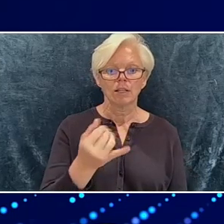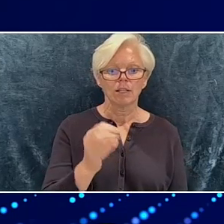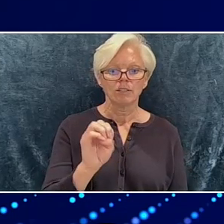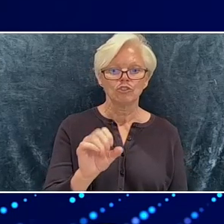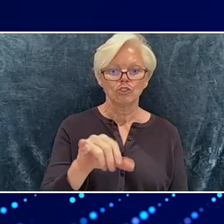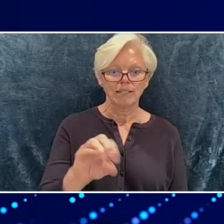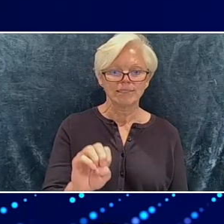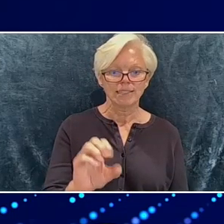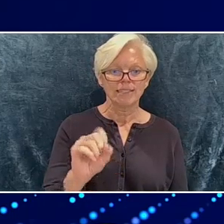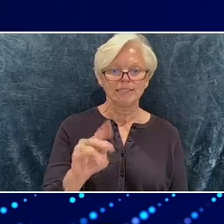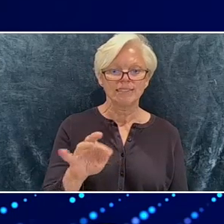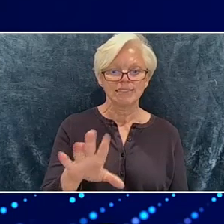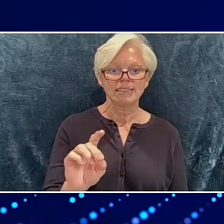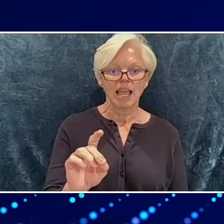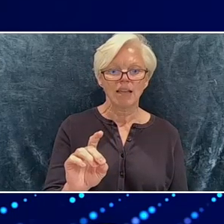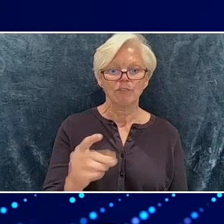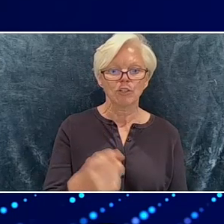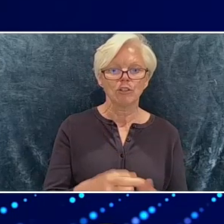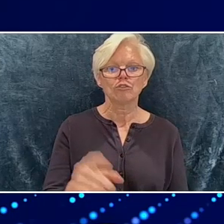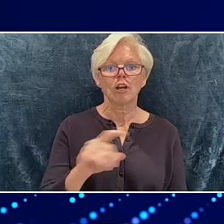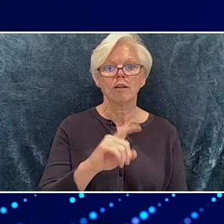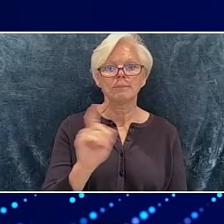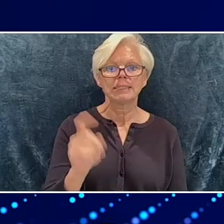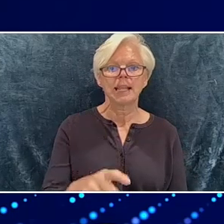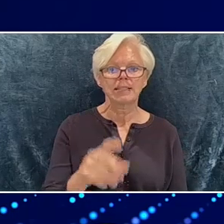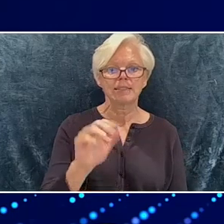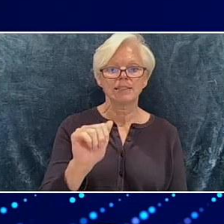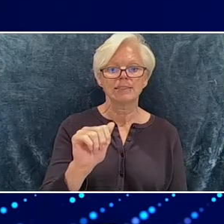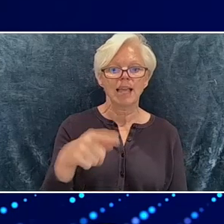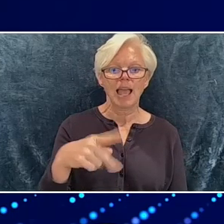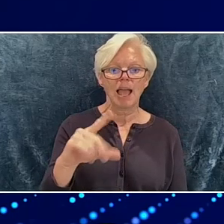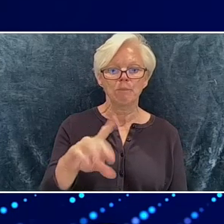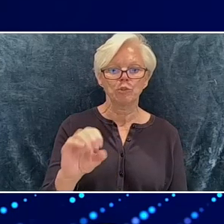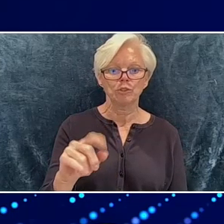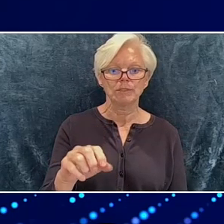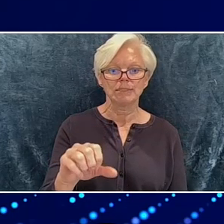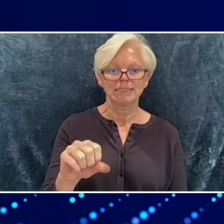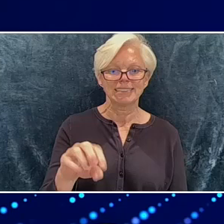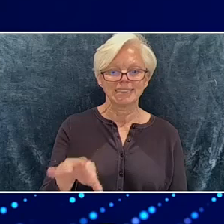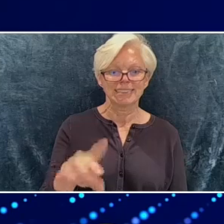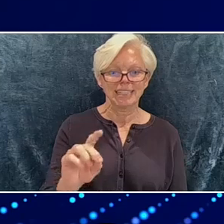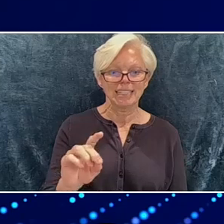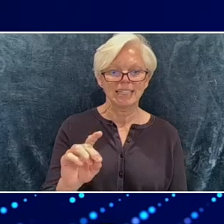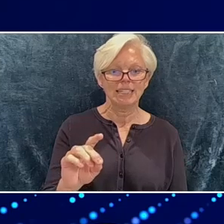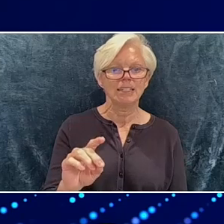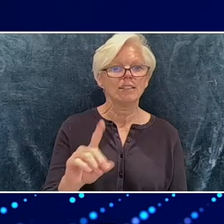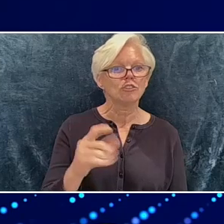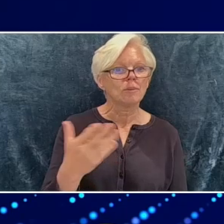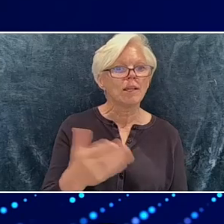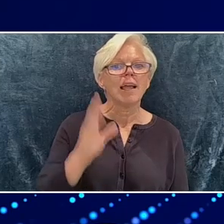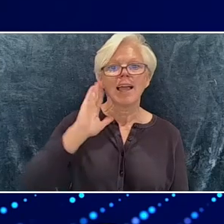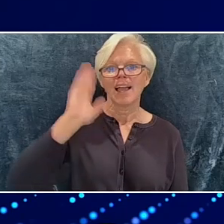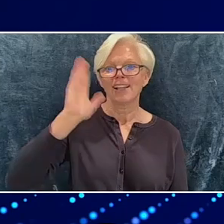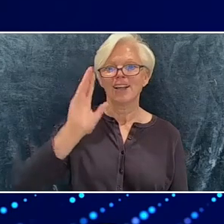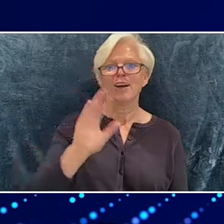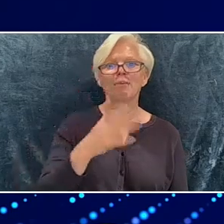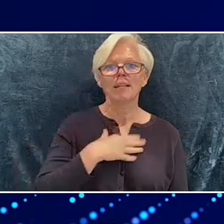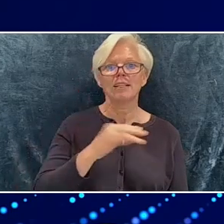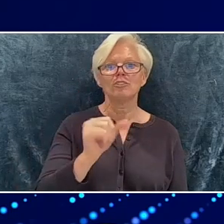from Texas Appleseed. And Jessi should be in the room, yes. Yes. Hello. My name is Jessi Stafford, and I'm a